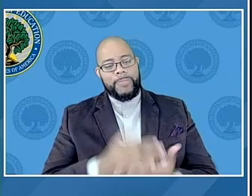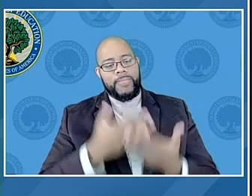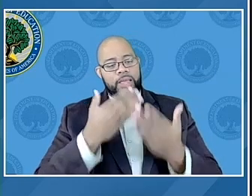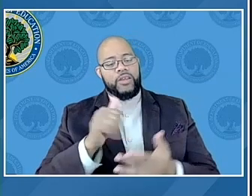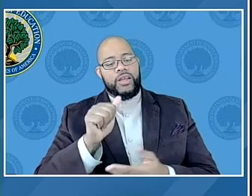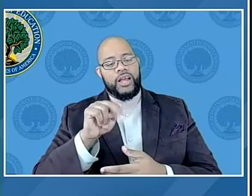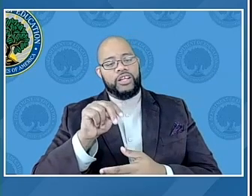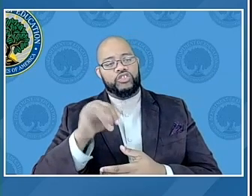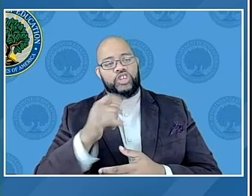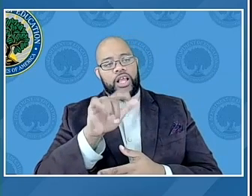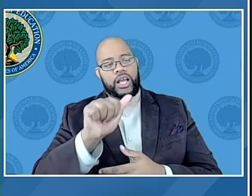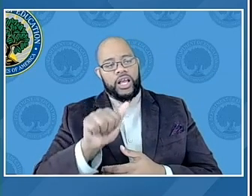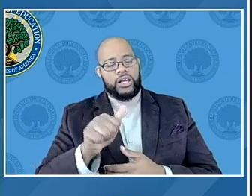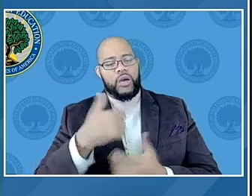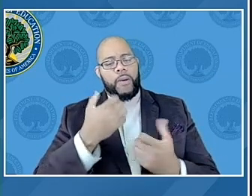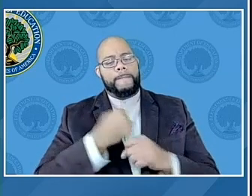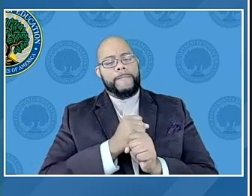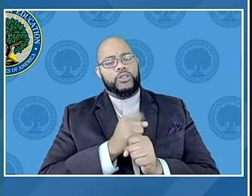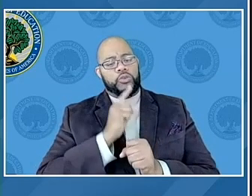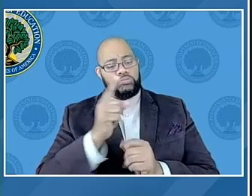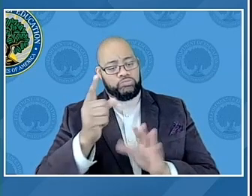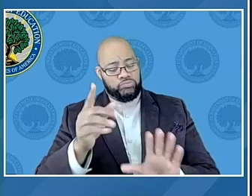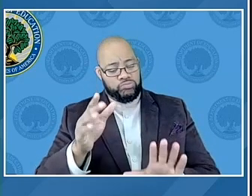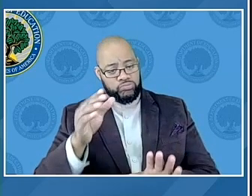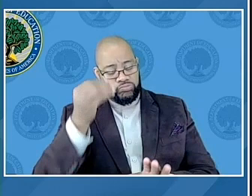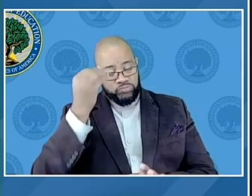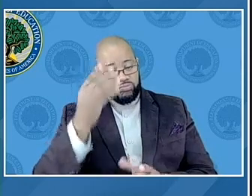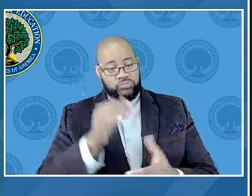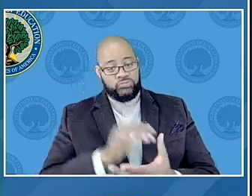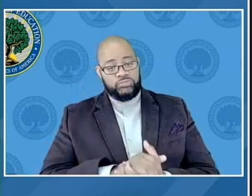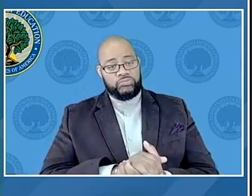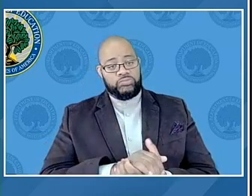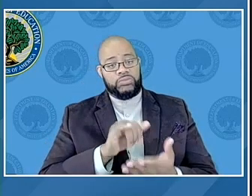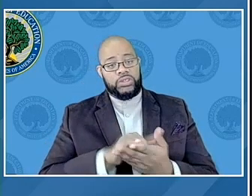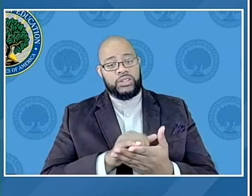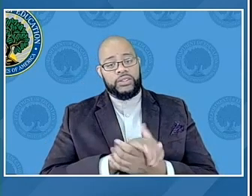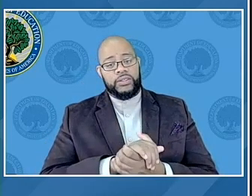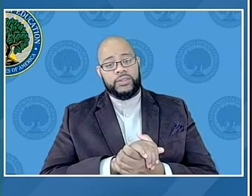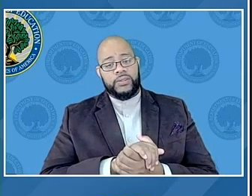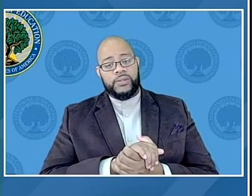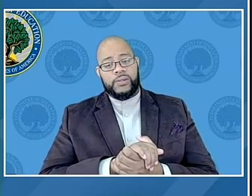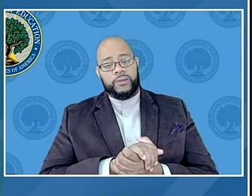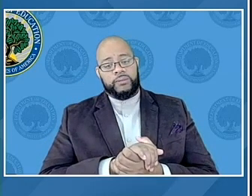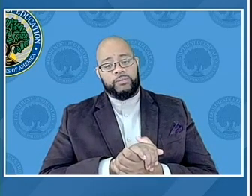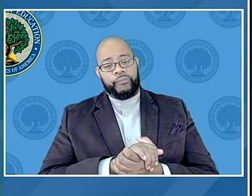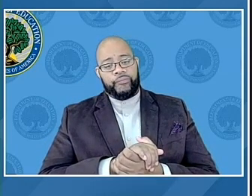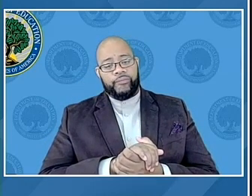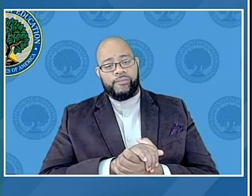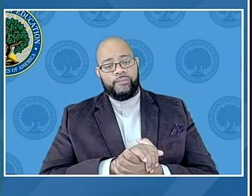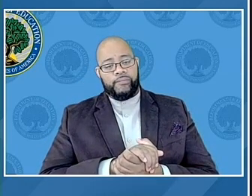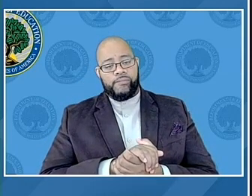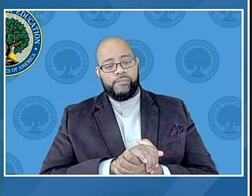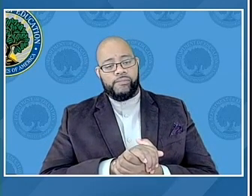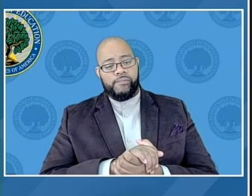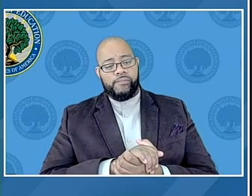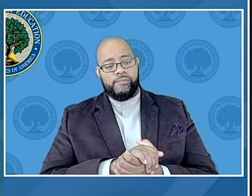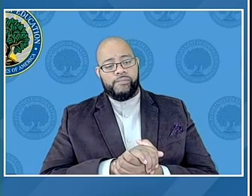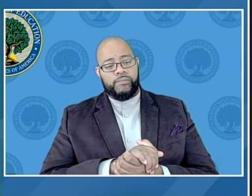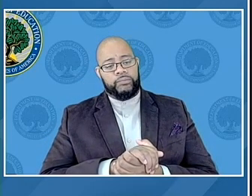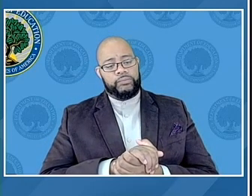I just want to make note here that- well, now he's gone. I was just gonna say Ed